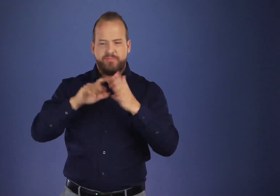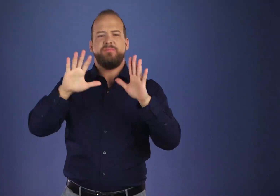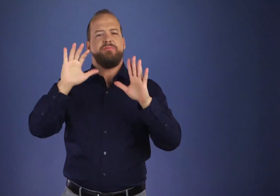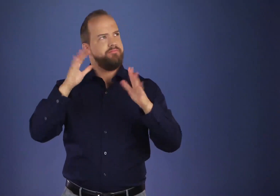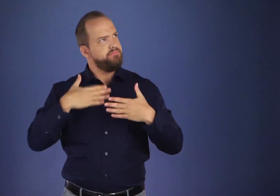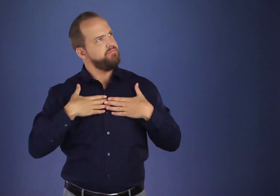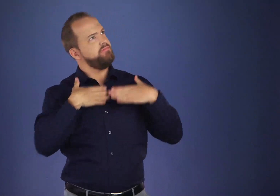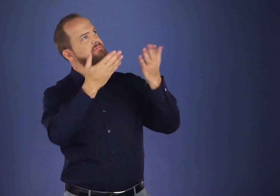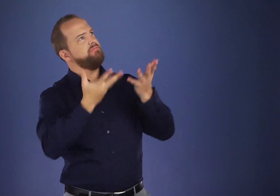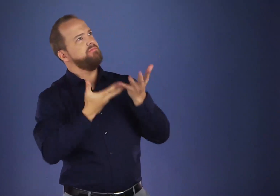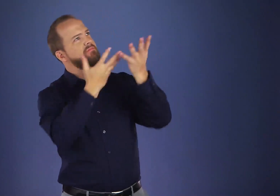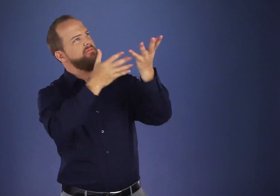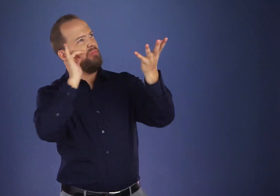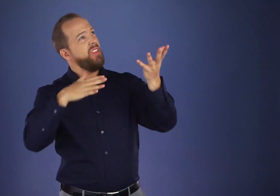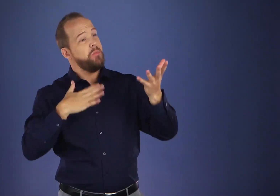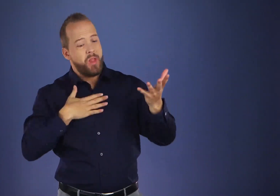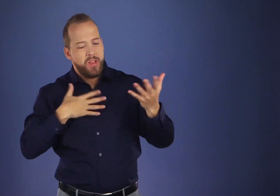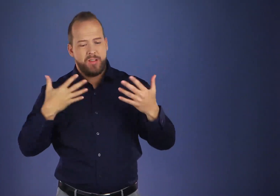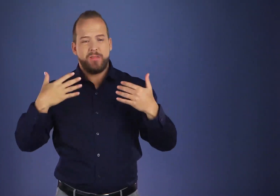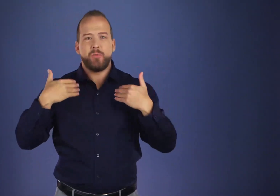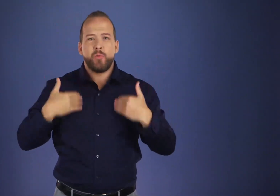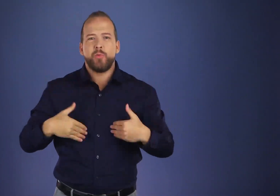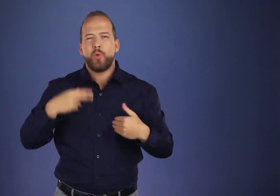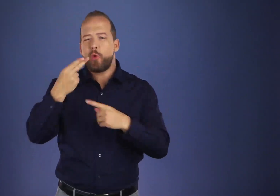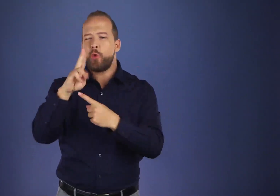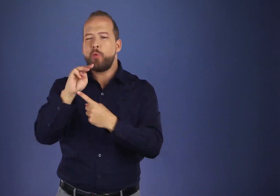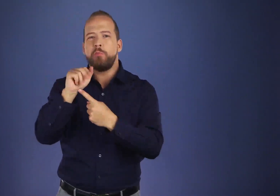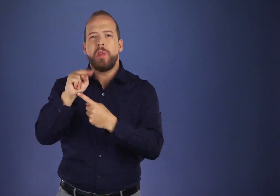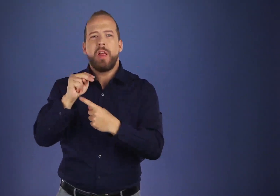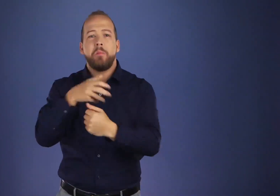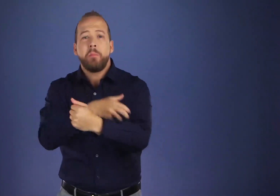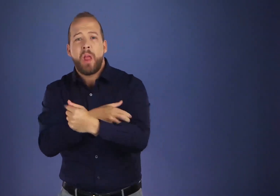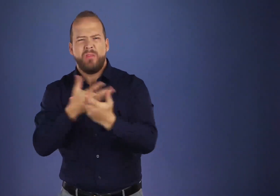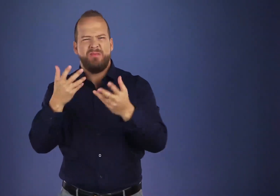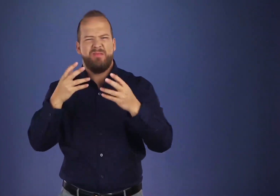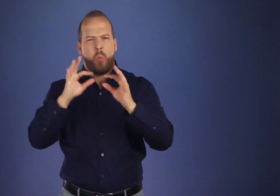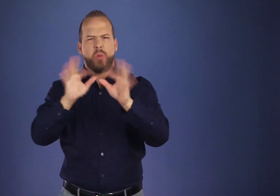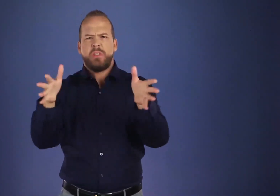This statement may surprise newcomers who have experienced nothing but constant deflation